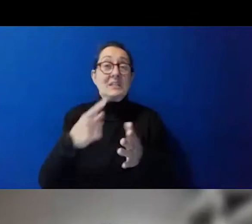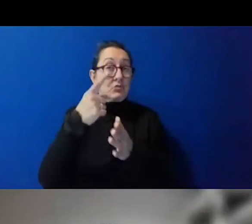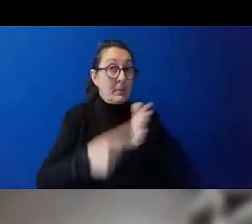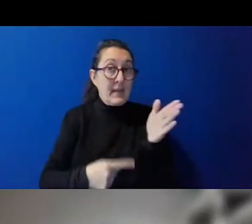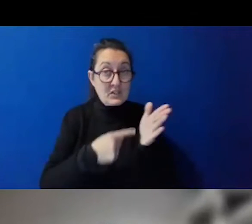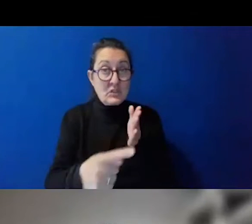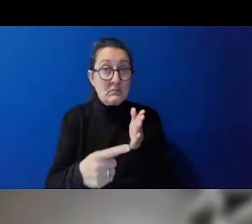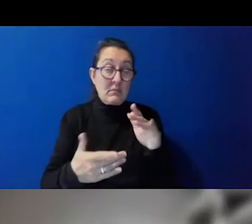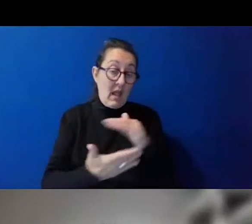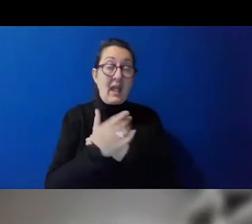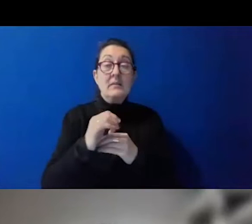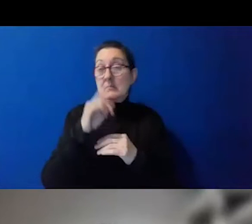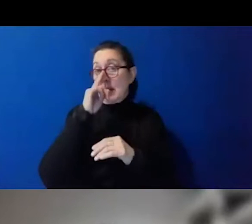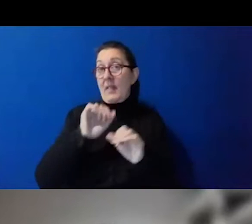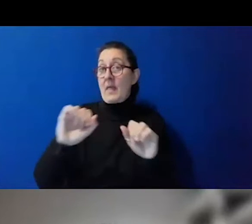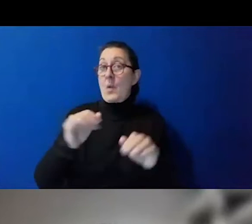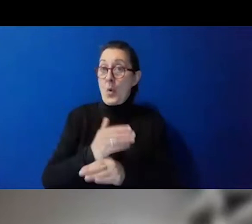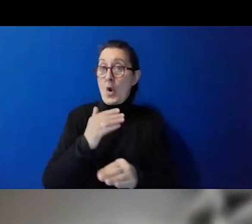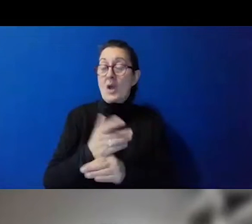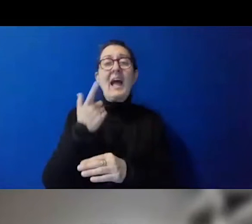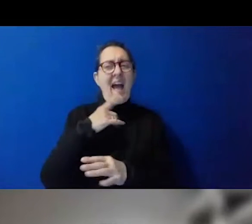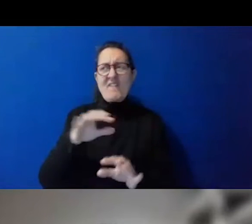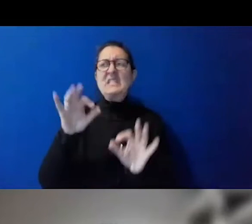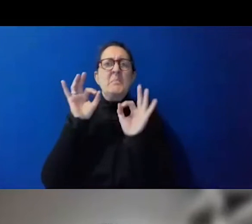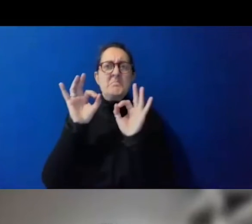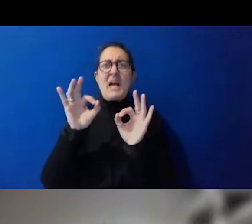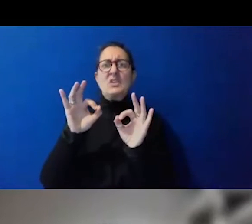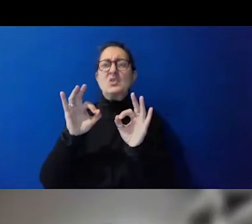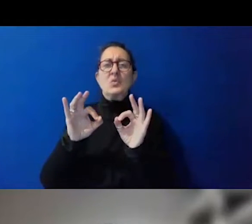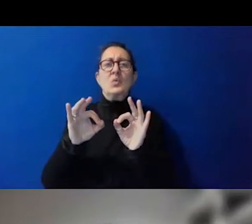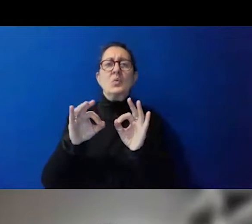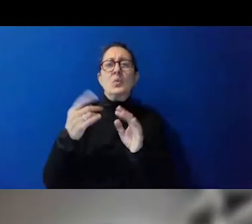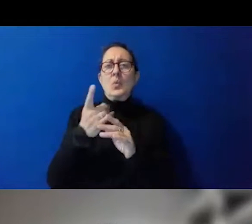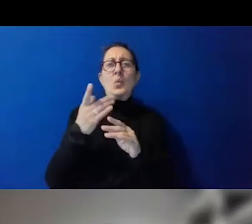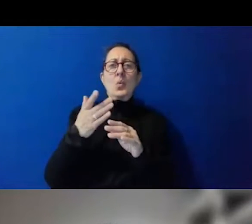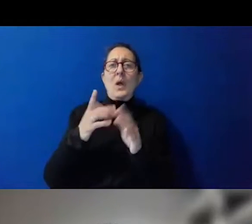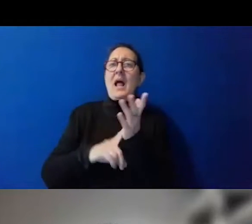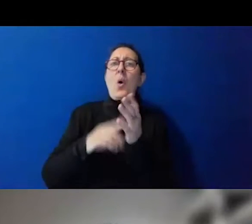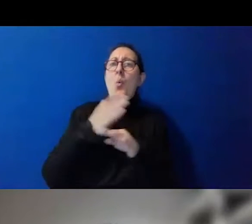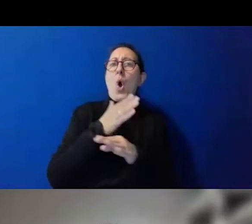have a specialist um respect at work legal service that deals with those but we can also assist with